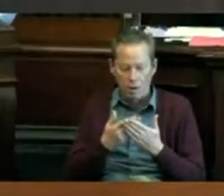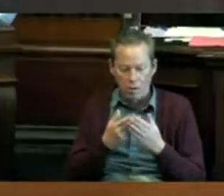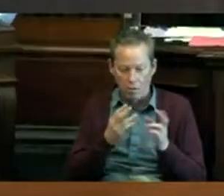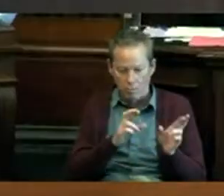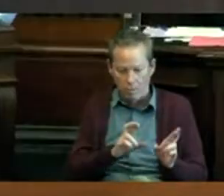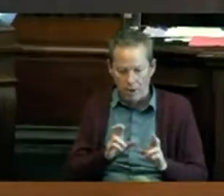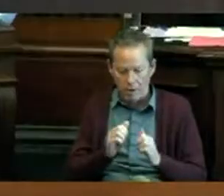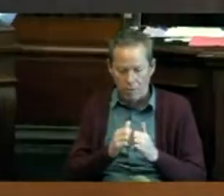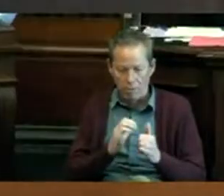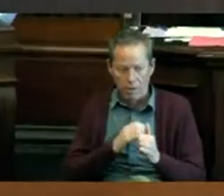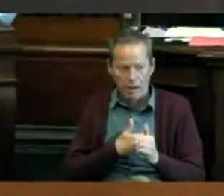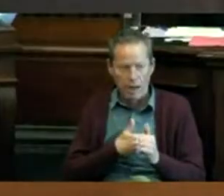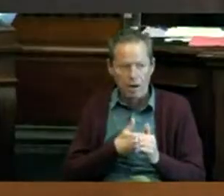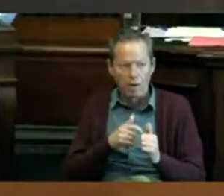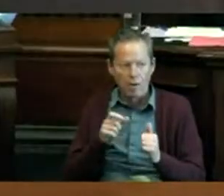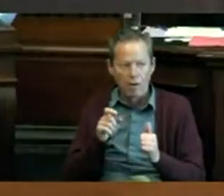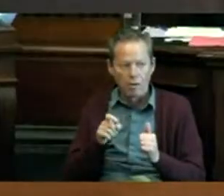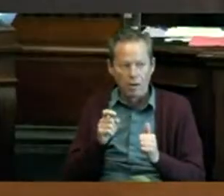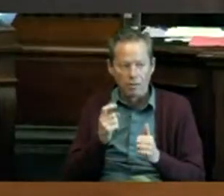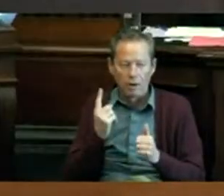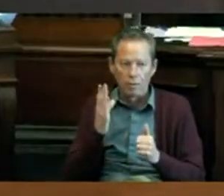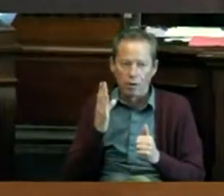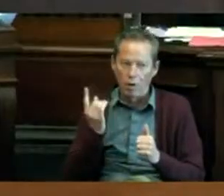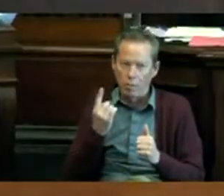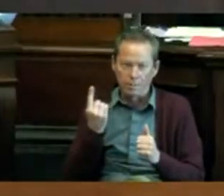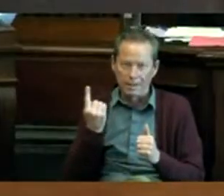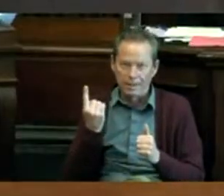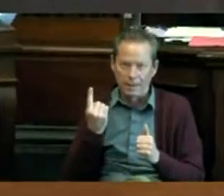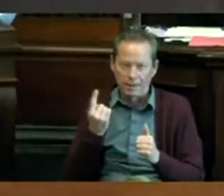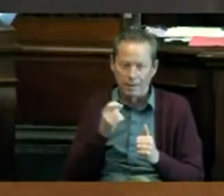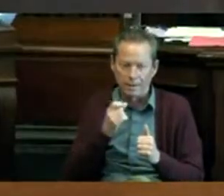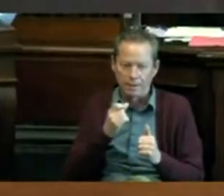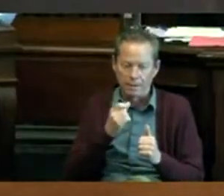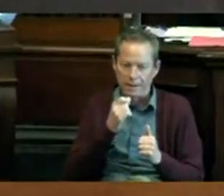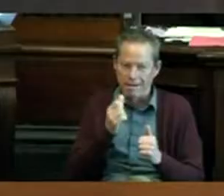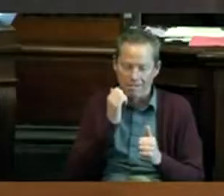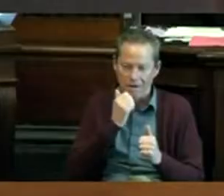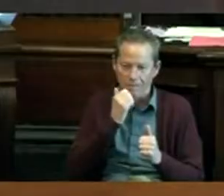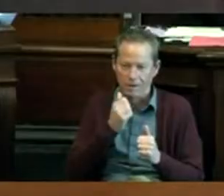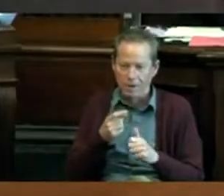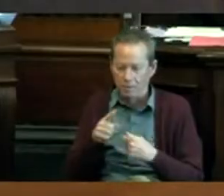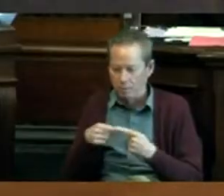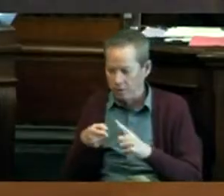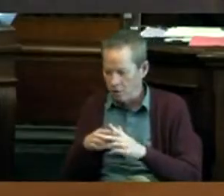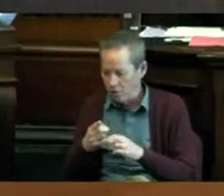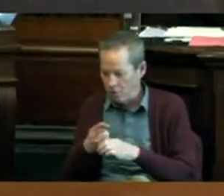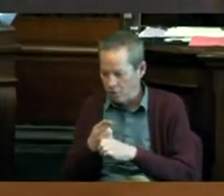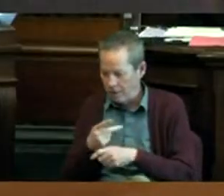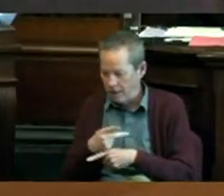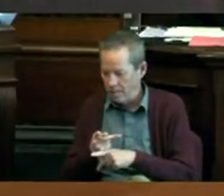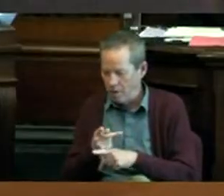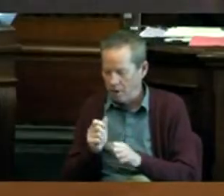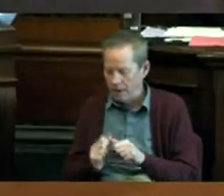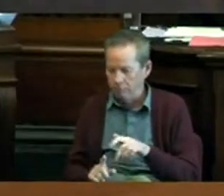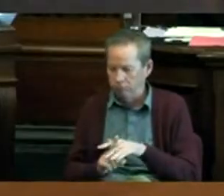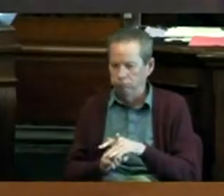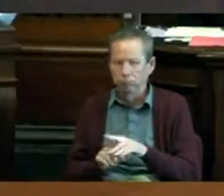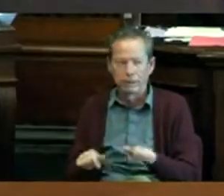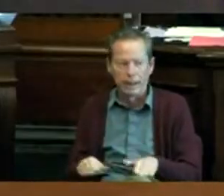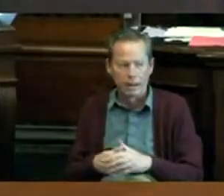we can come across. Because even though we're very well prepared with our needs, there can always